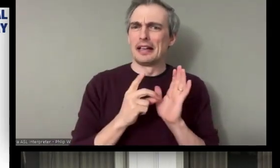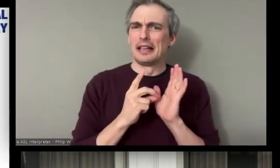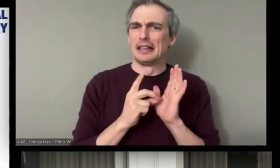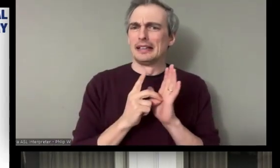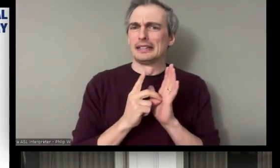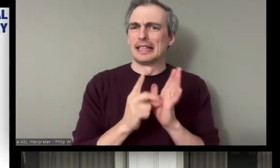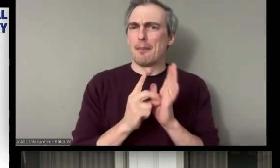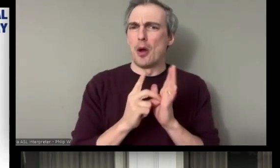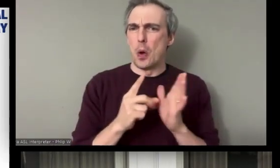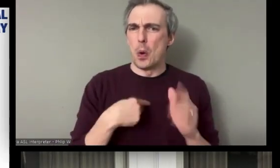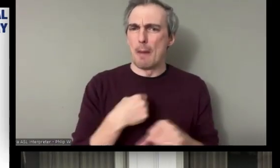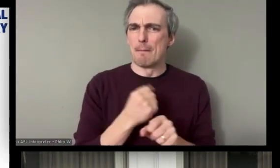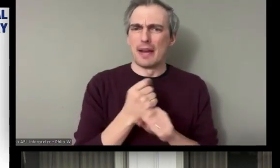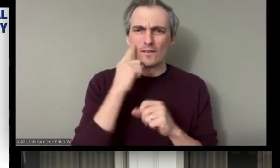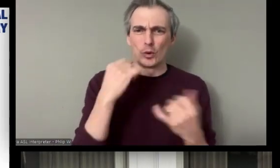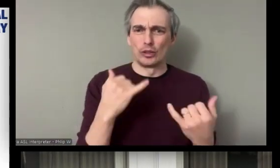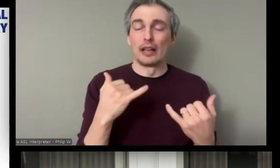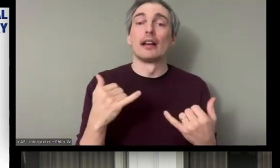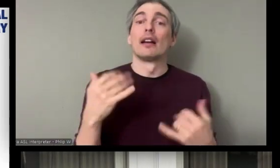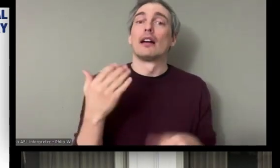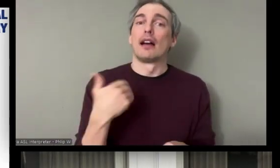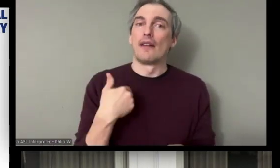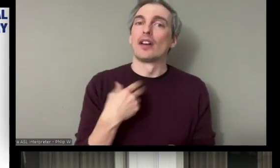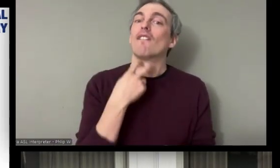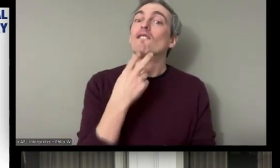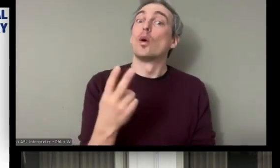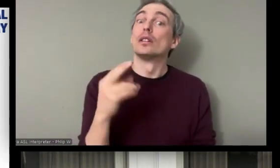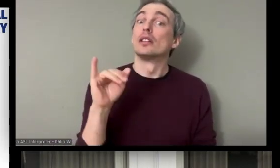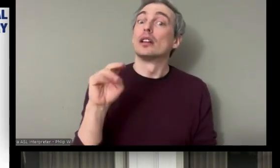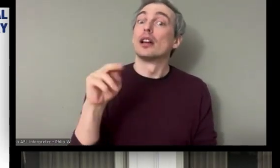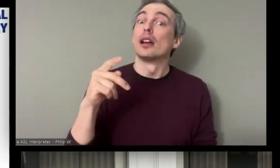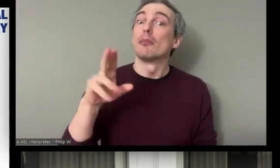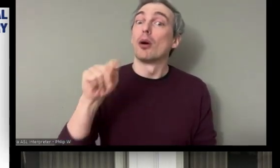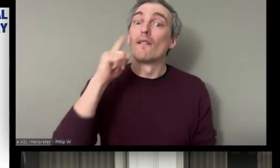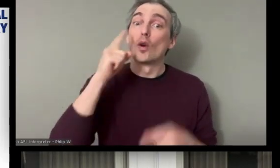voice input to control the interface, having haptic feedback, so being